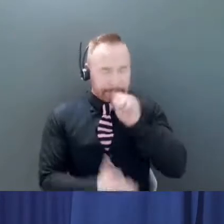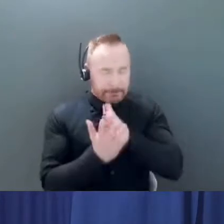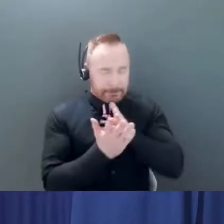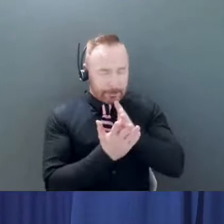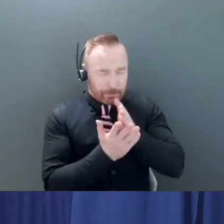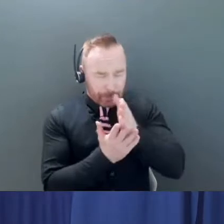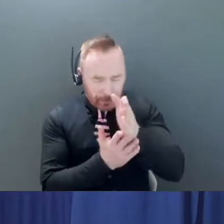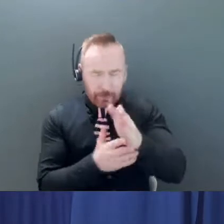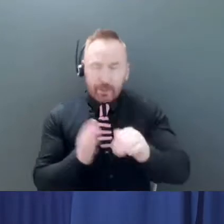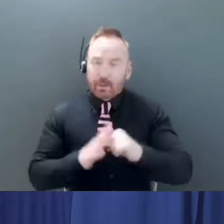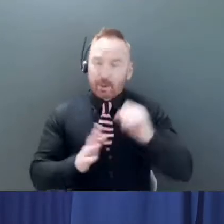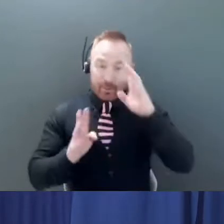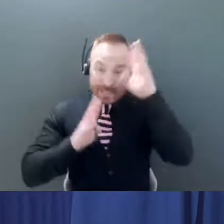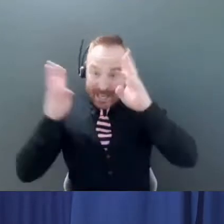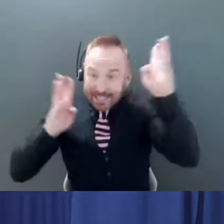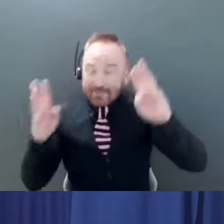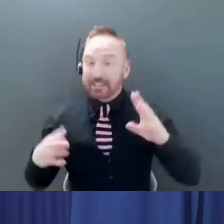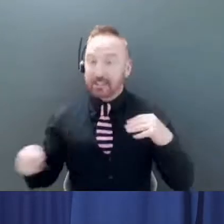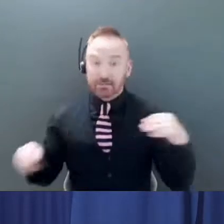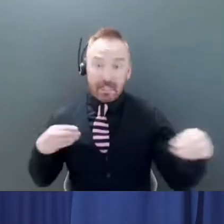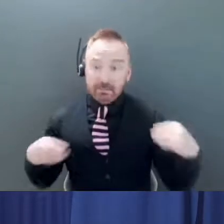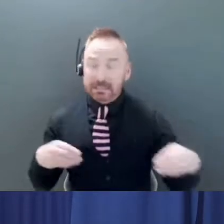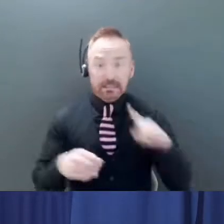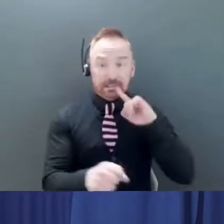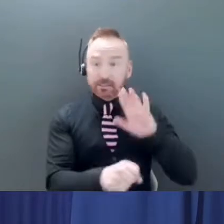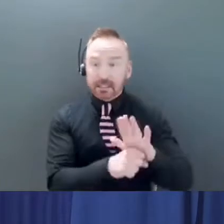dedication to continuing, to continue learning throughout the